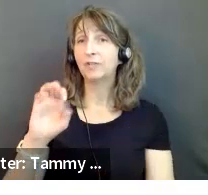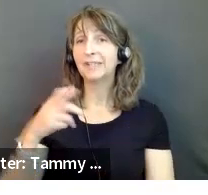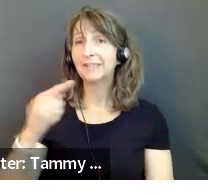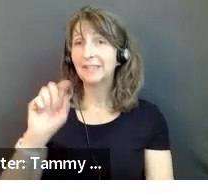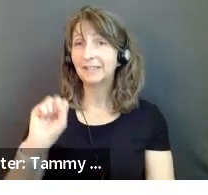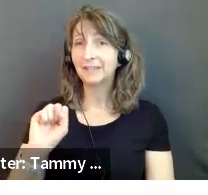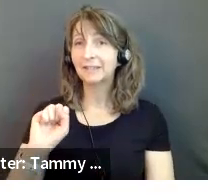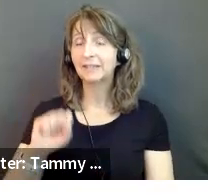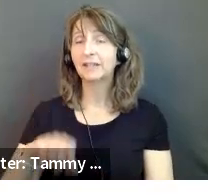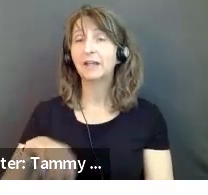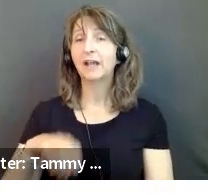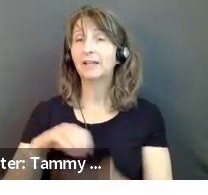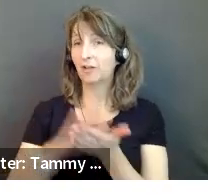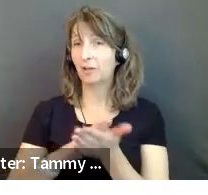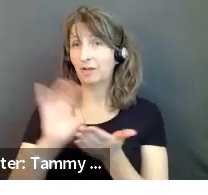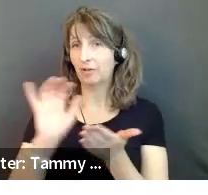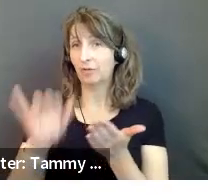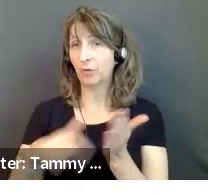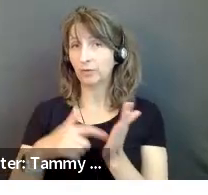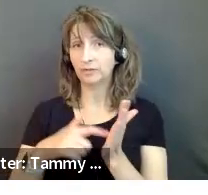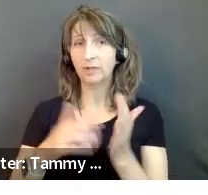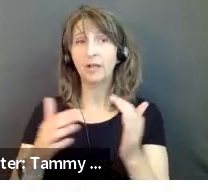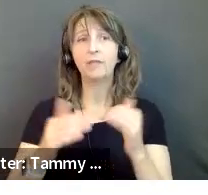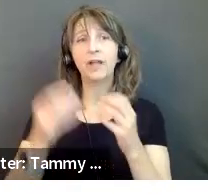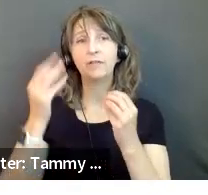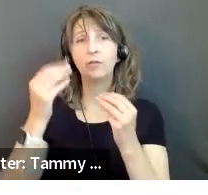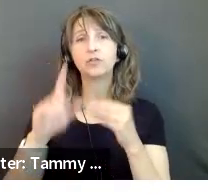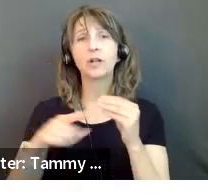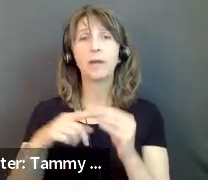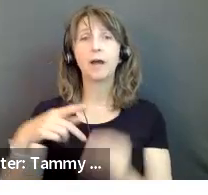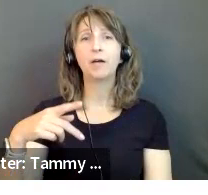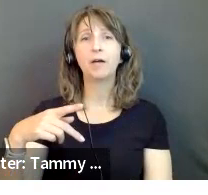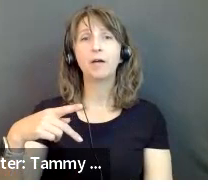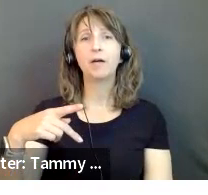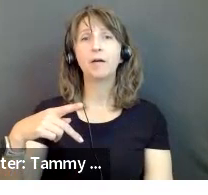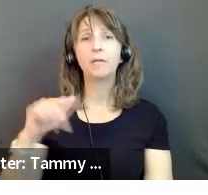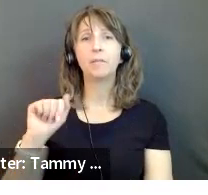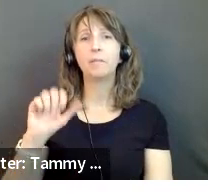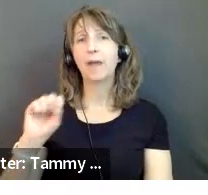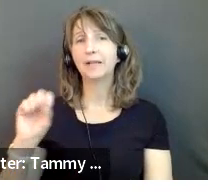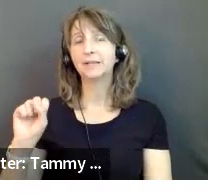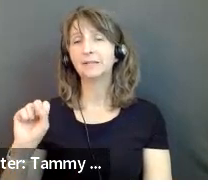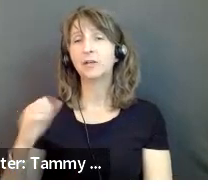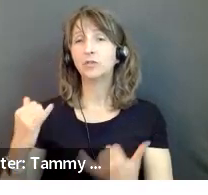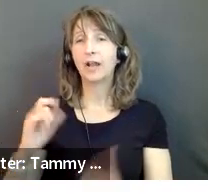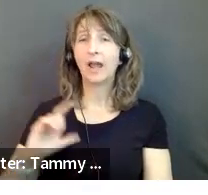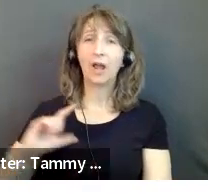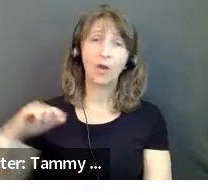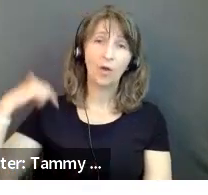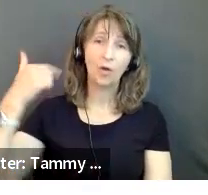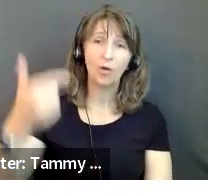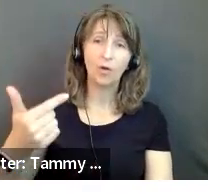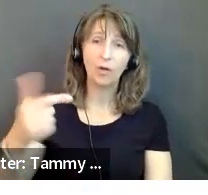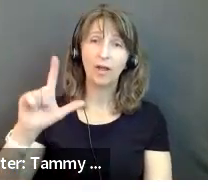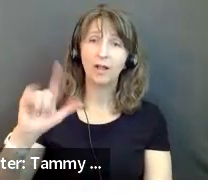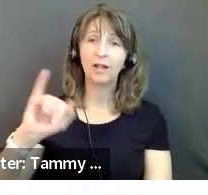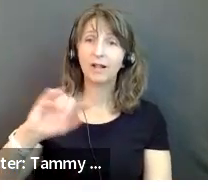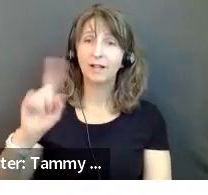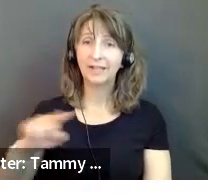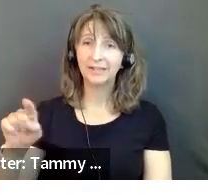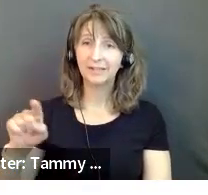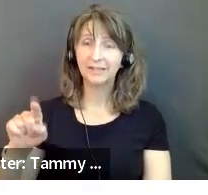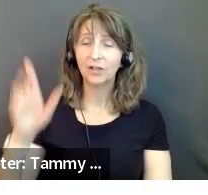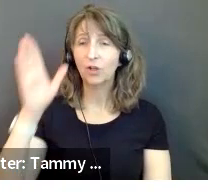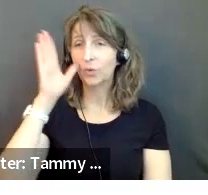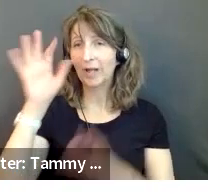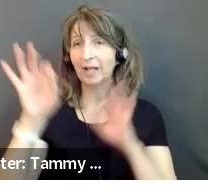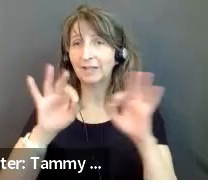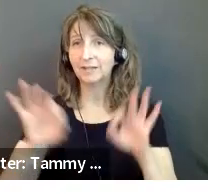And some information on pass and so forth. So I'm going to hand this back over to Liz, right, to talk about.